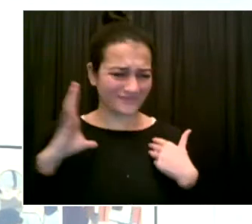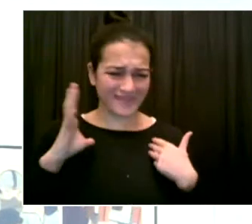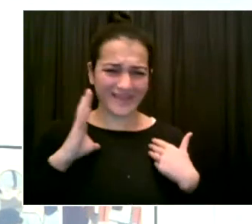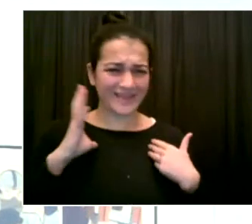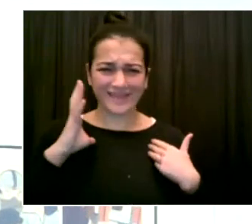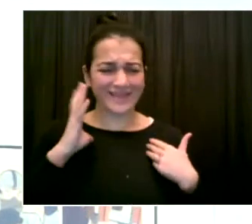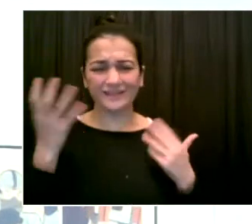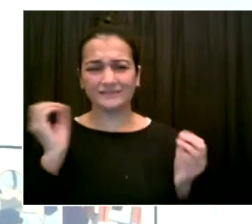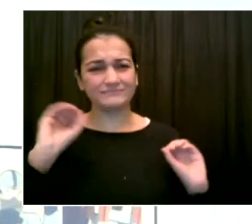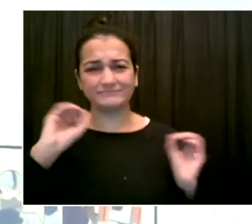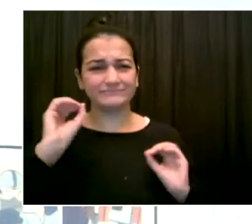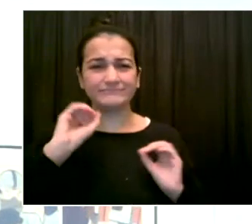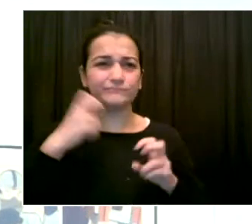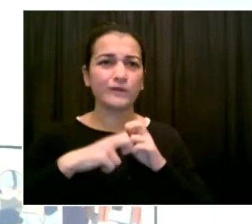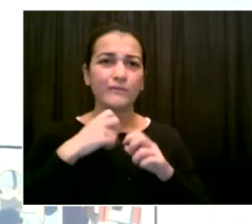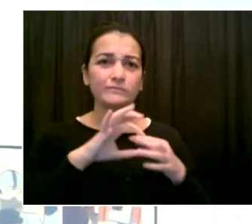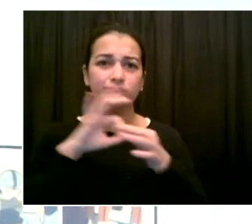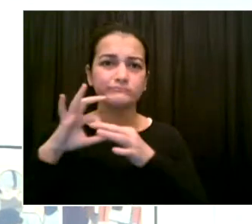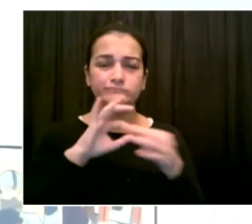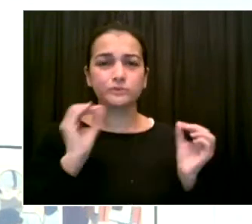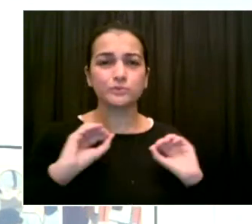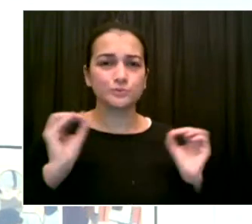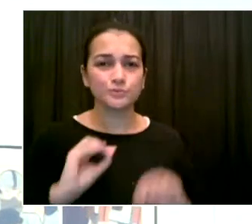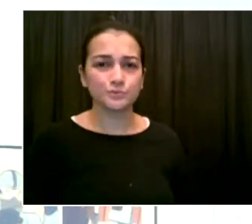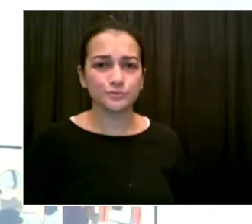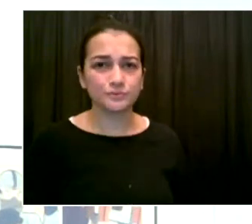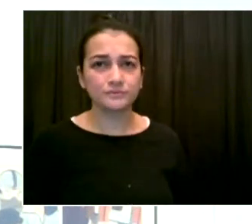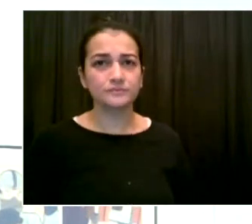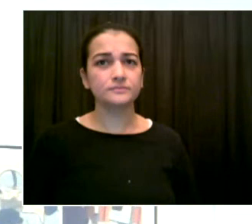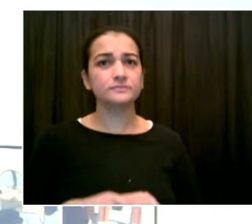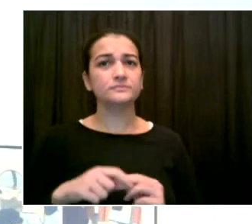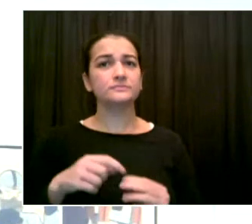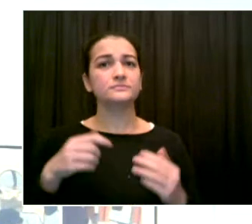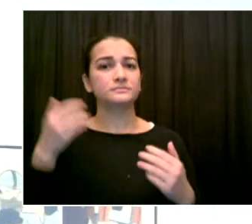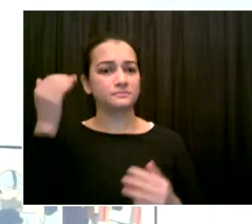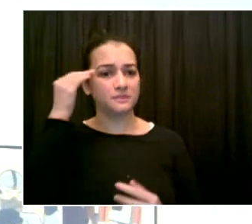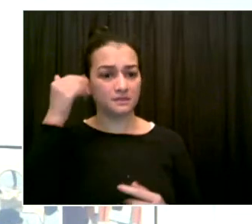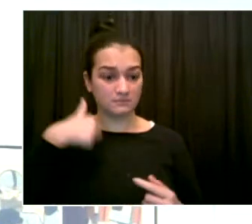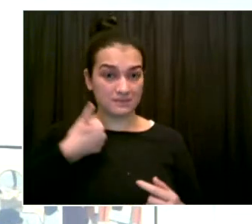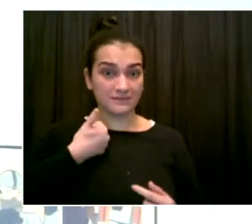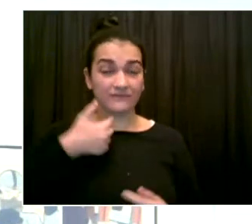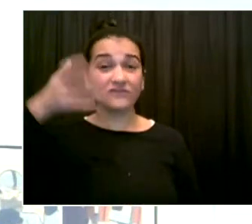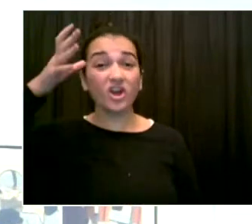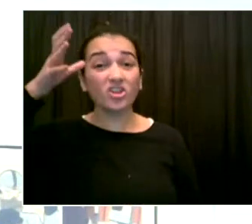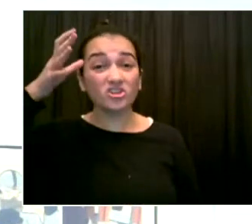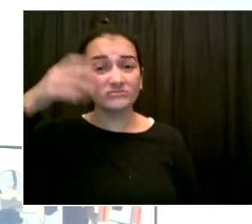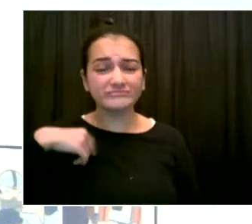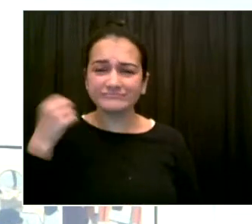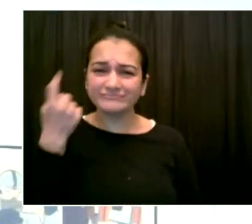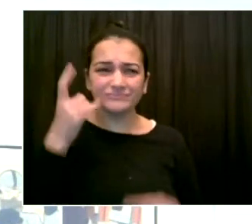. AS YOU KNOW ON THE FATHER OF A YOUNG CHILD MYSELF AND I DON'T TAKE ANYTHING FOR GRANTED WHEN IT